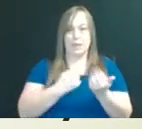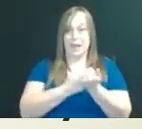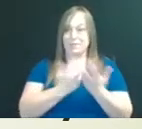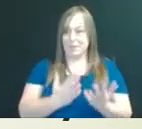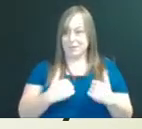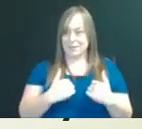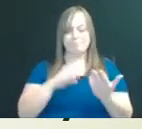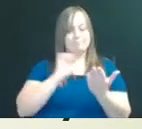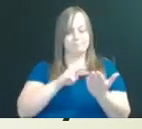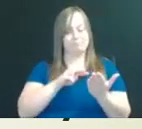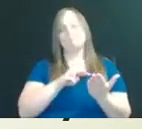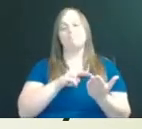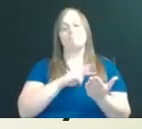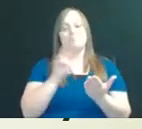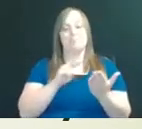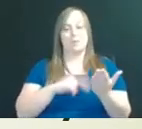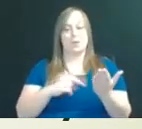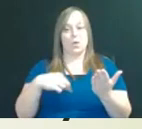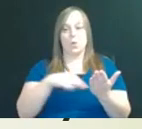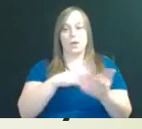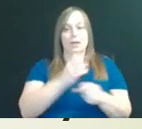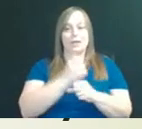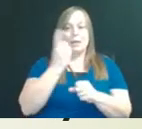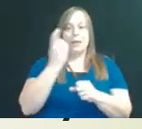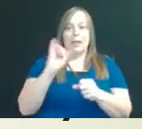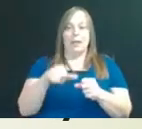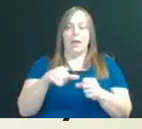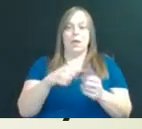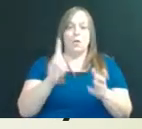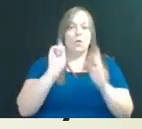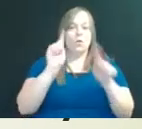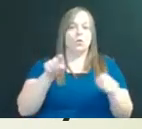where we'll get something like someone wants to go to due process.